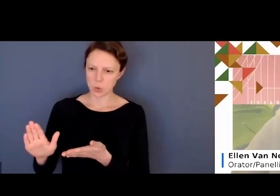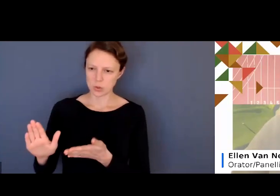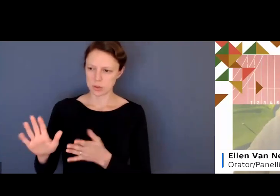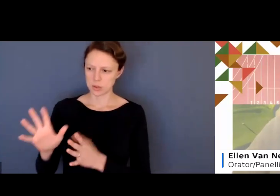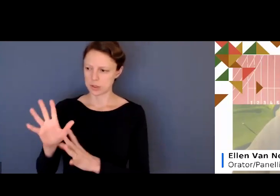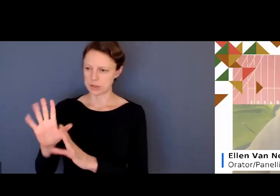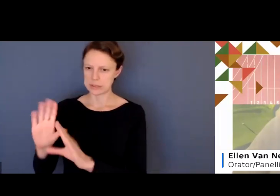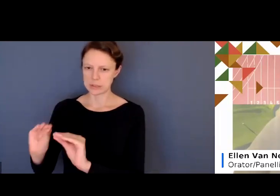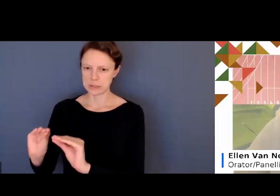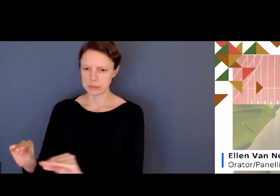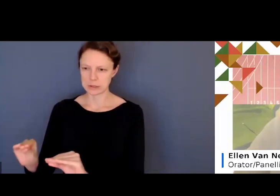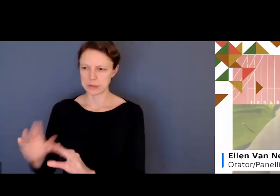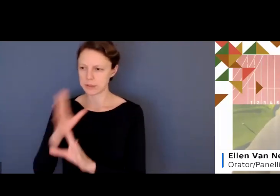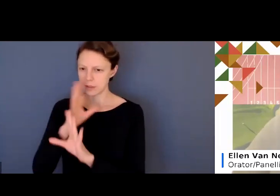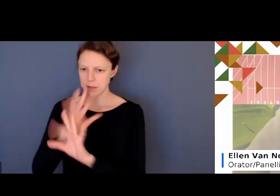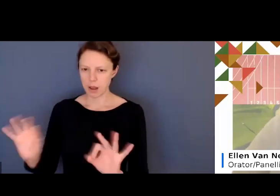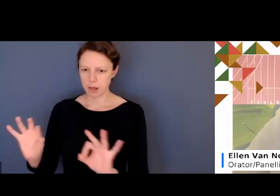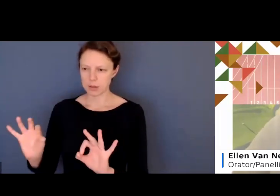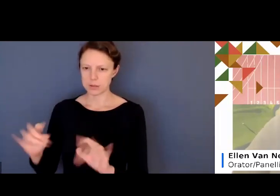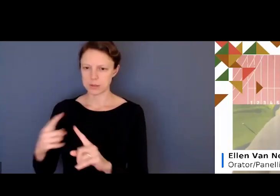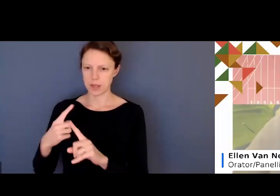against individuals and communities.